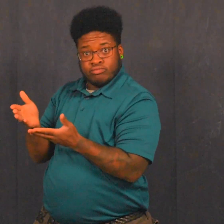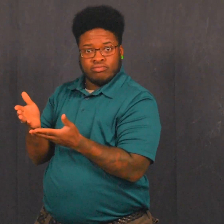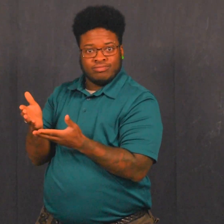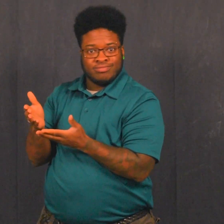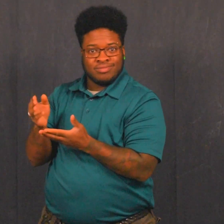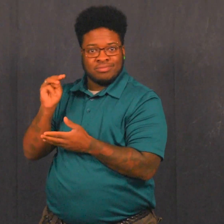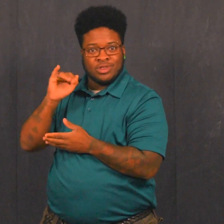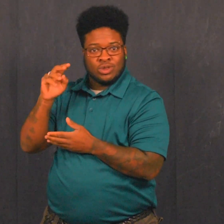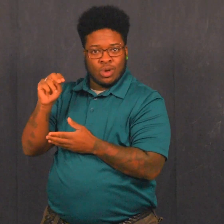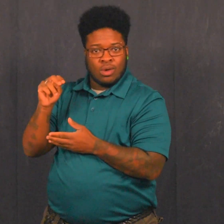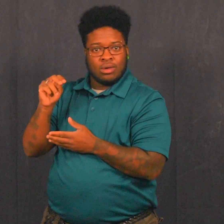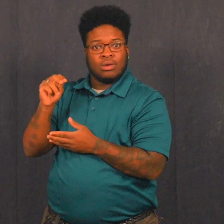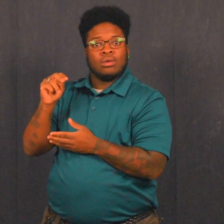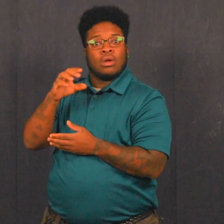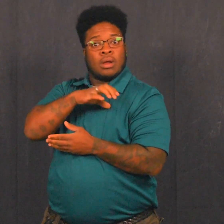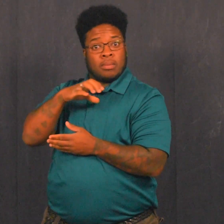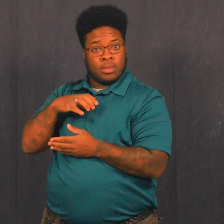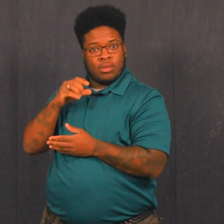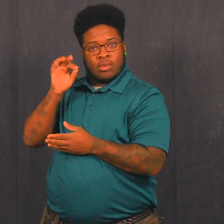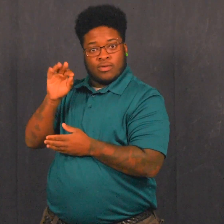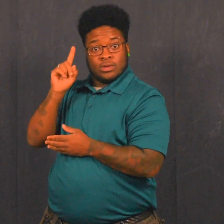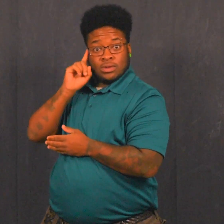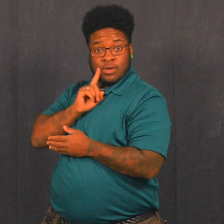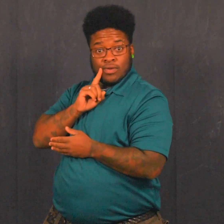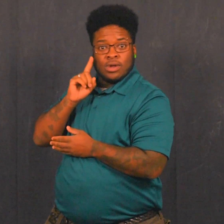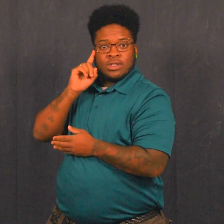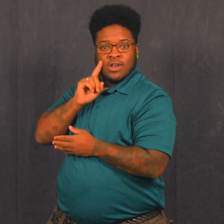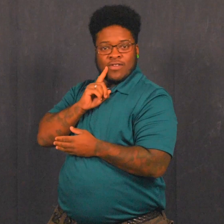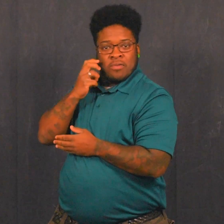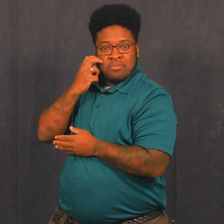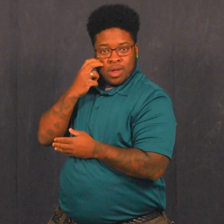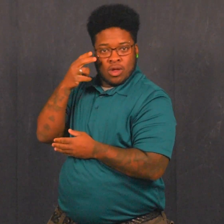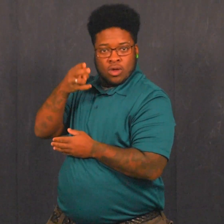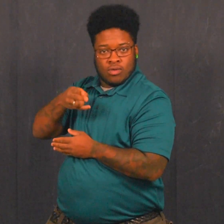the Minnesota Commission of Deaf, DeafBlind and Hard of Hearing.